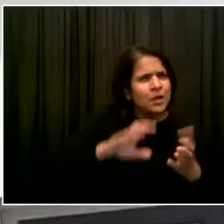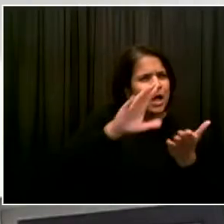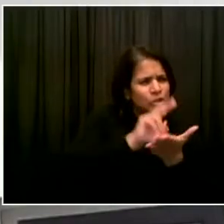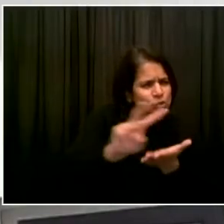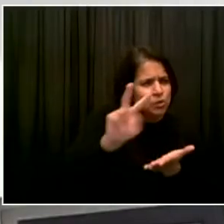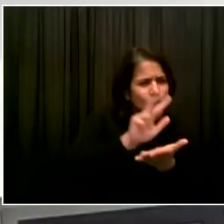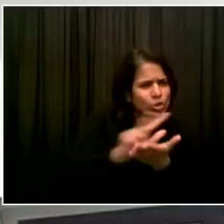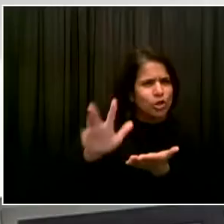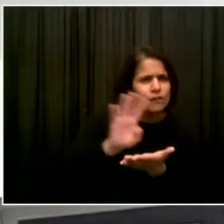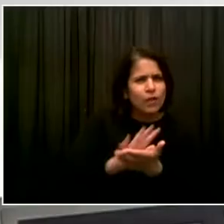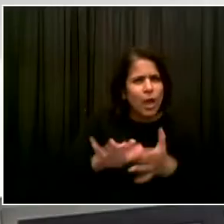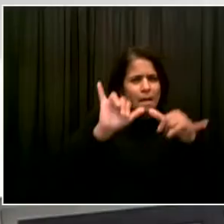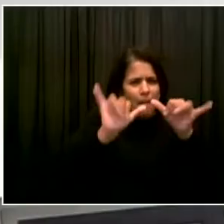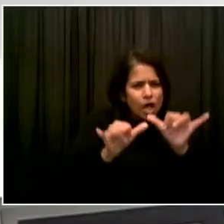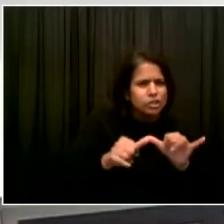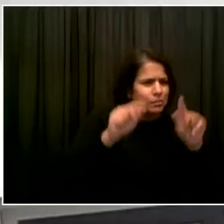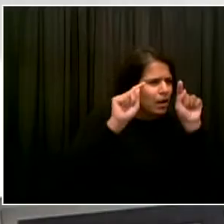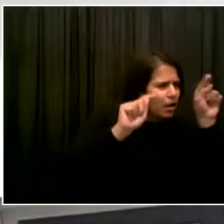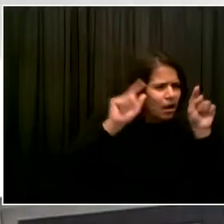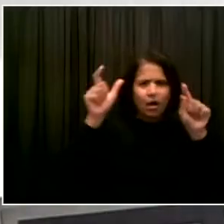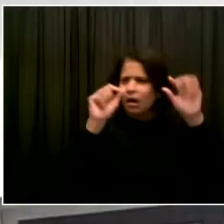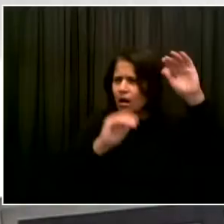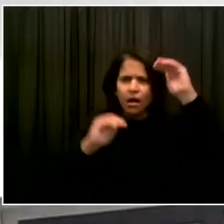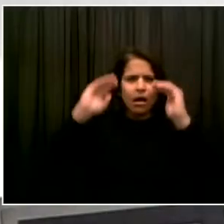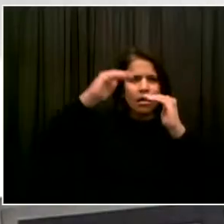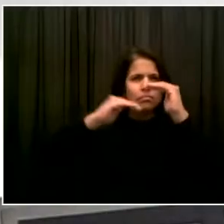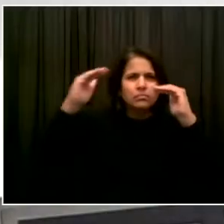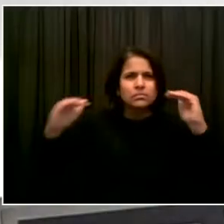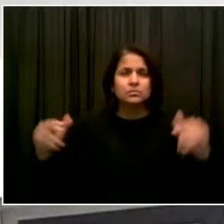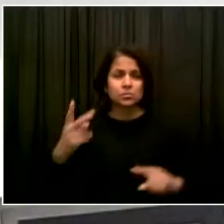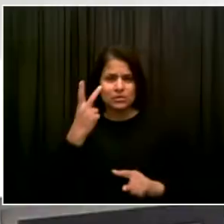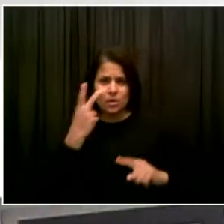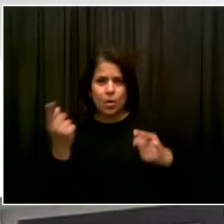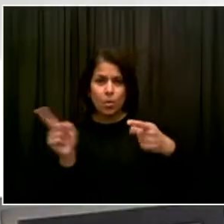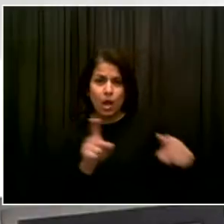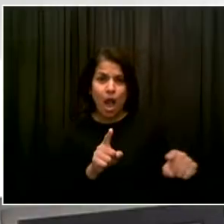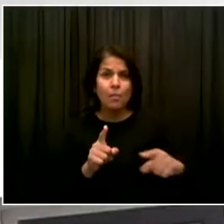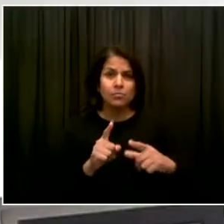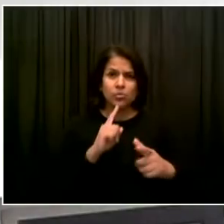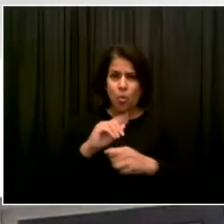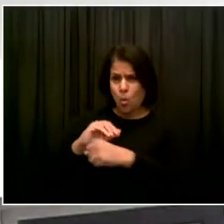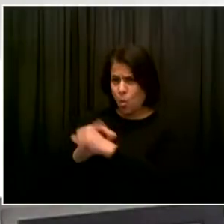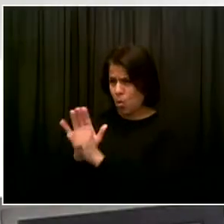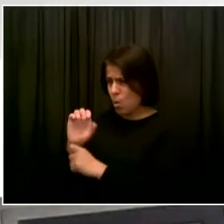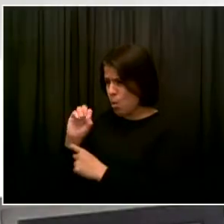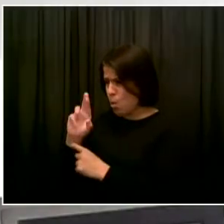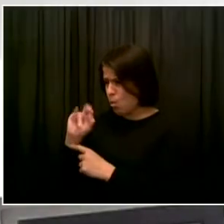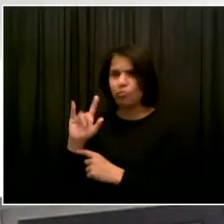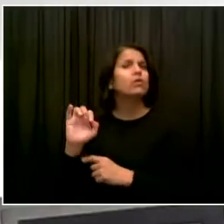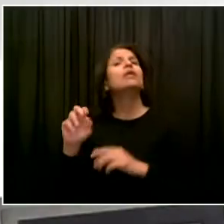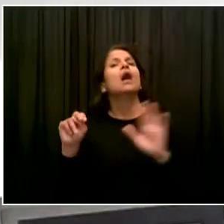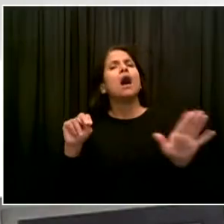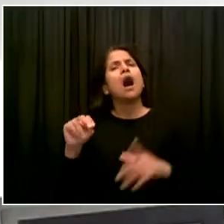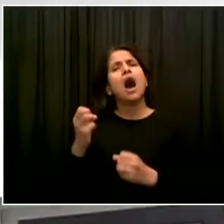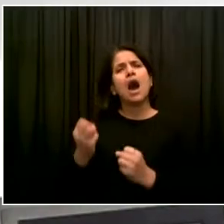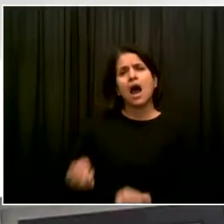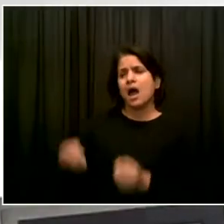THINK WE WILL KNOW THE ANSWER N IA EWEK OR TWO OF EXACTLY WHAT PORTION OF NEW